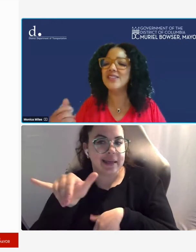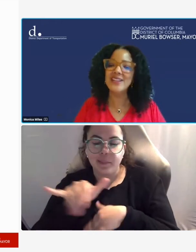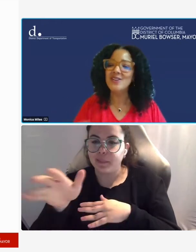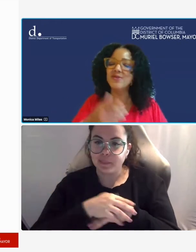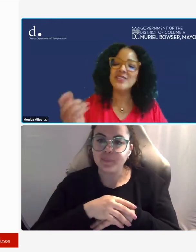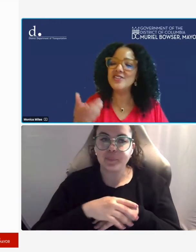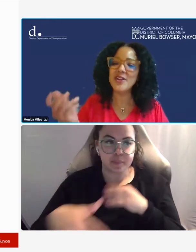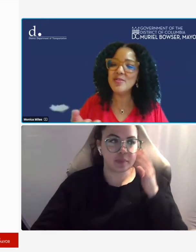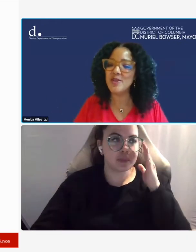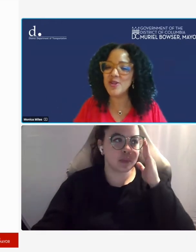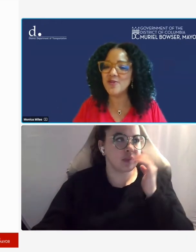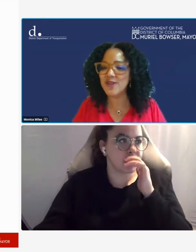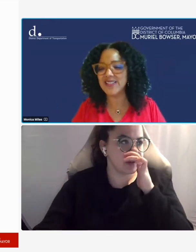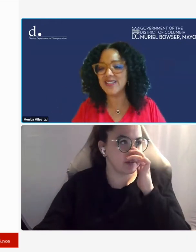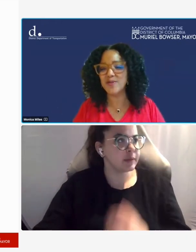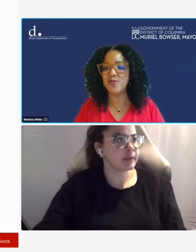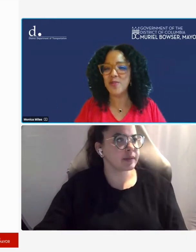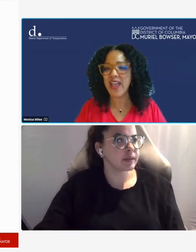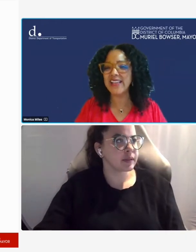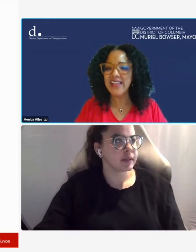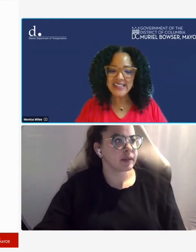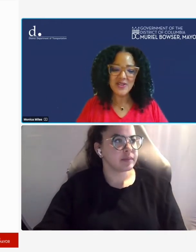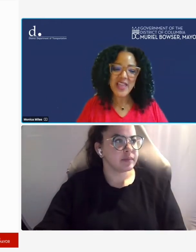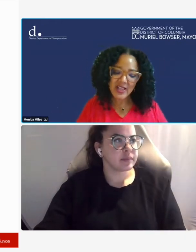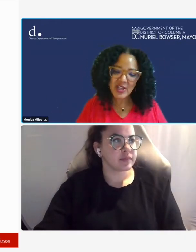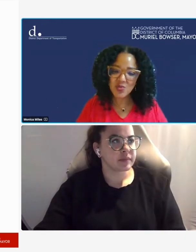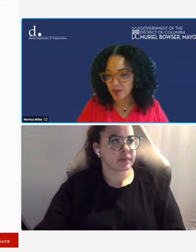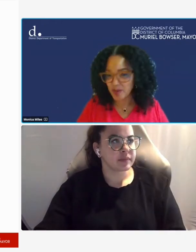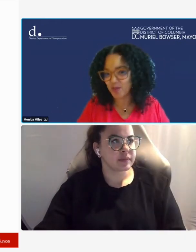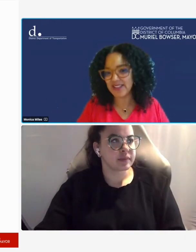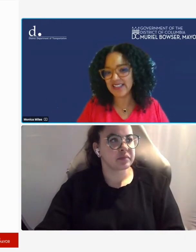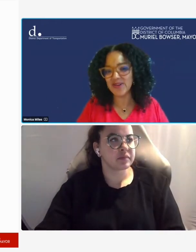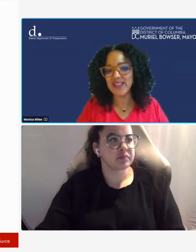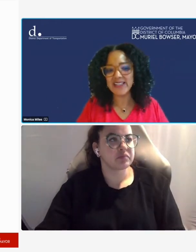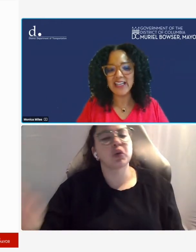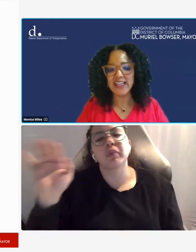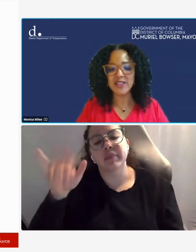renting your airbnb for instance would pay so that is what the purpose is so a lot of times um